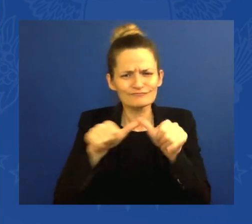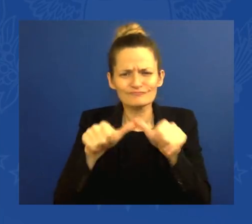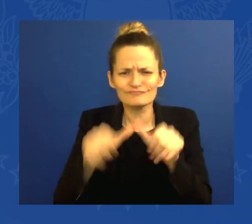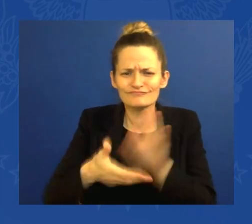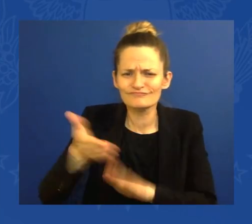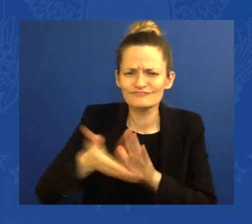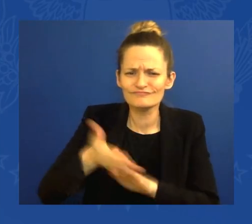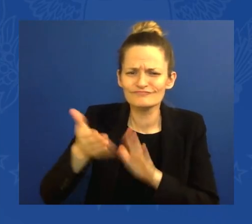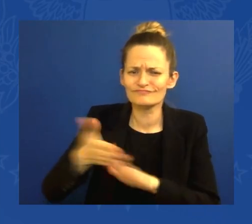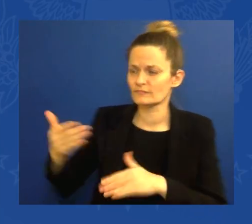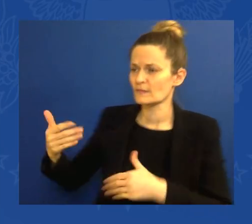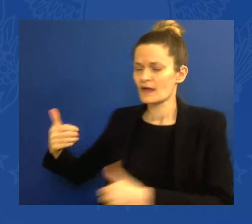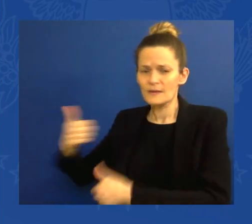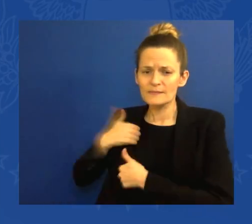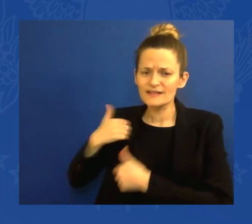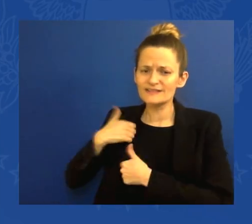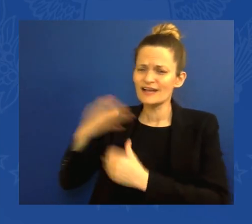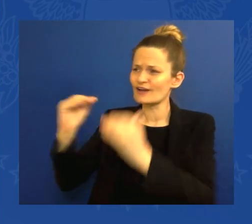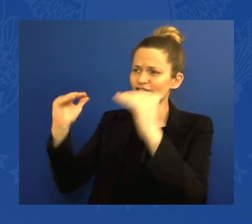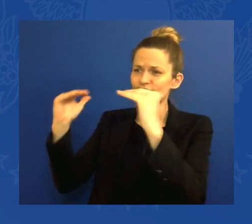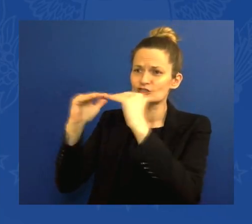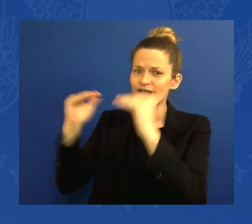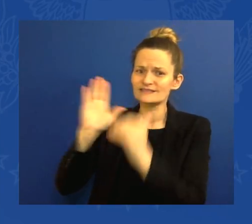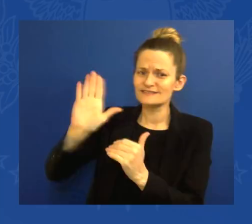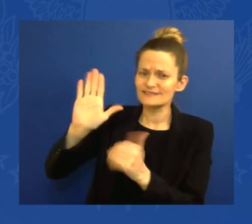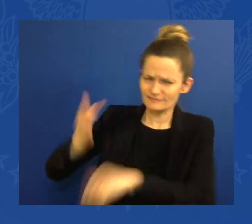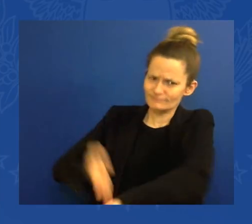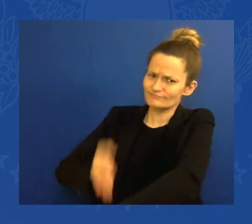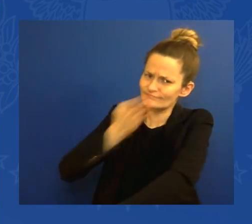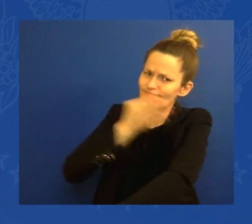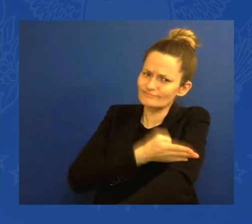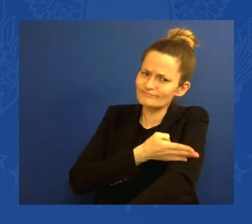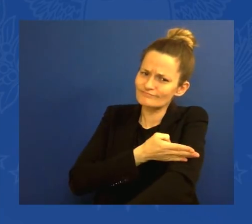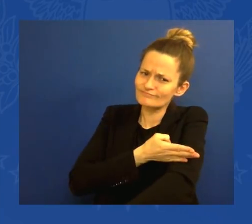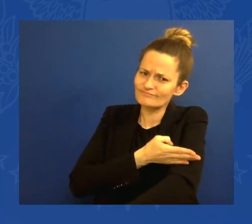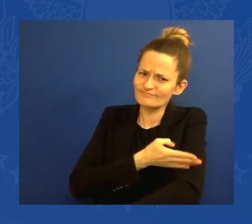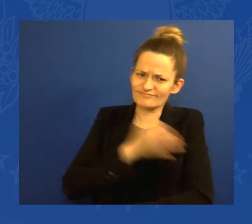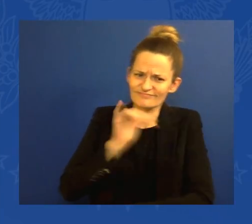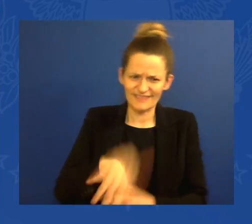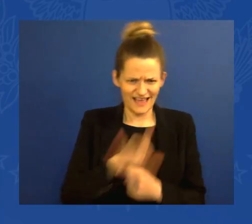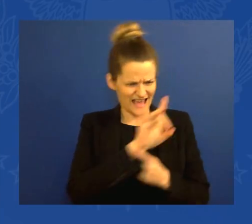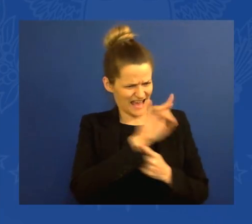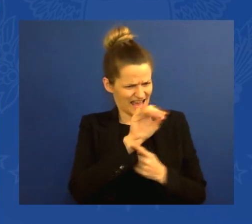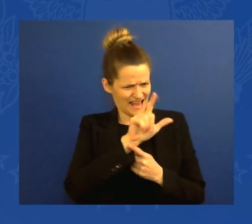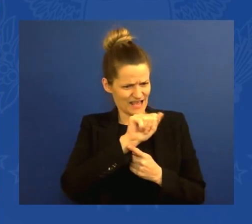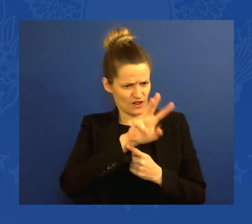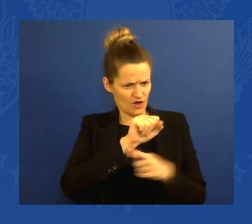relating to how women are treated. Today, I'm proud to sign another bipartisan bill into law,